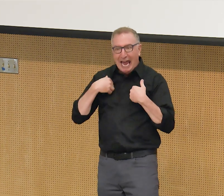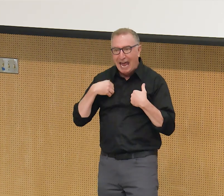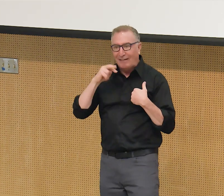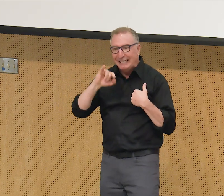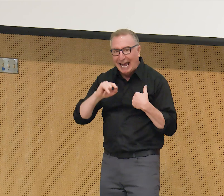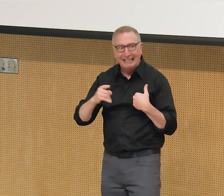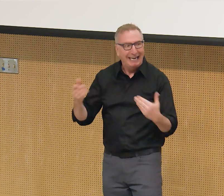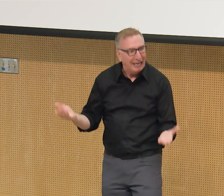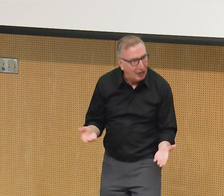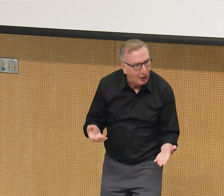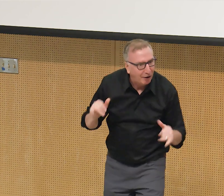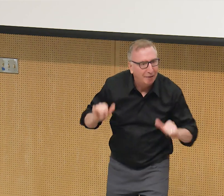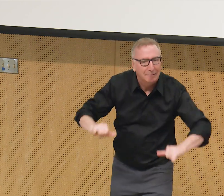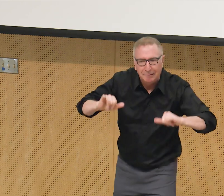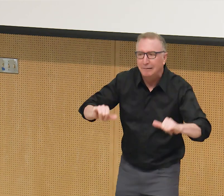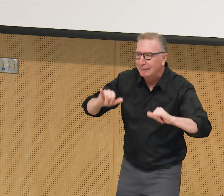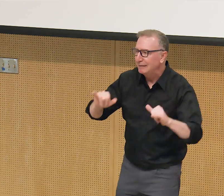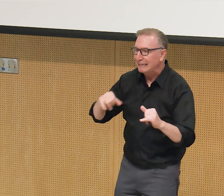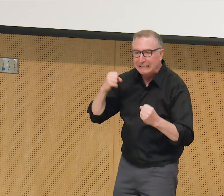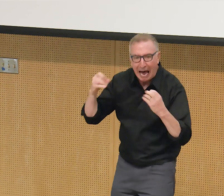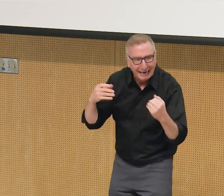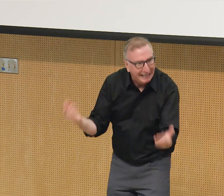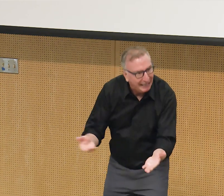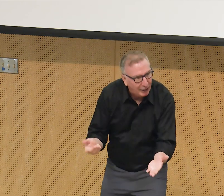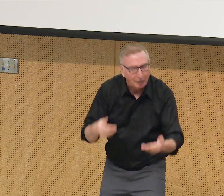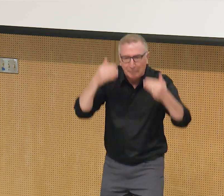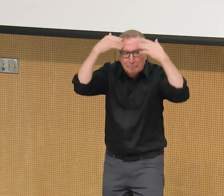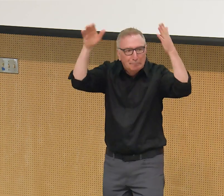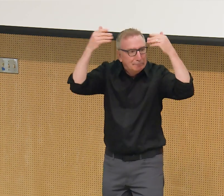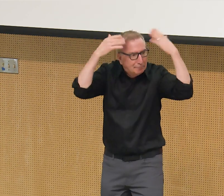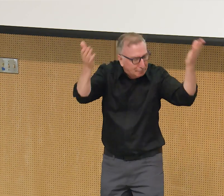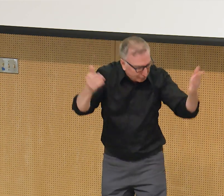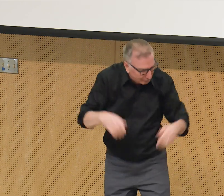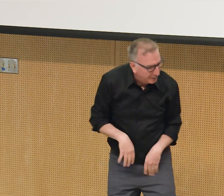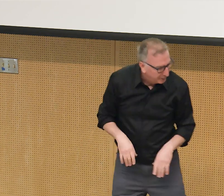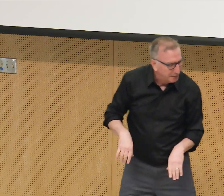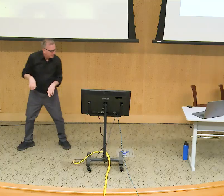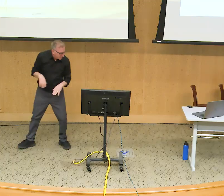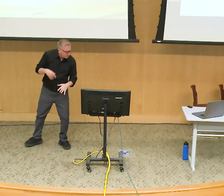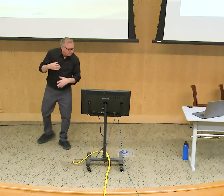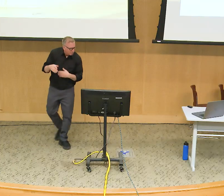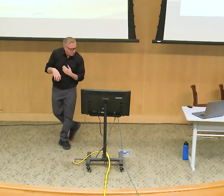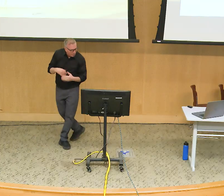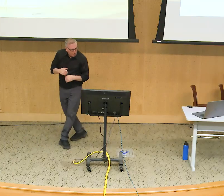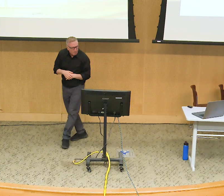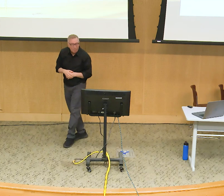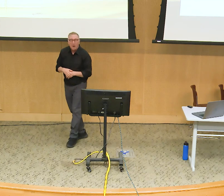This was the first time I realized that NTID was here in Rochester and that people were using sign here at RIT.